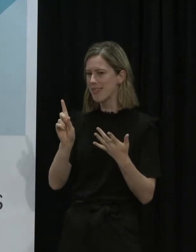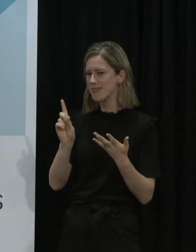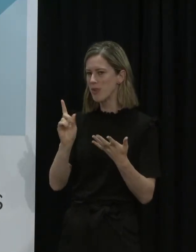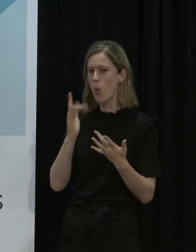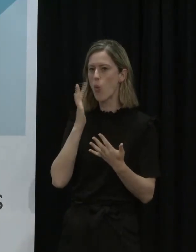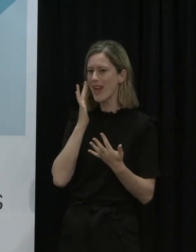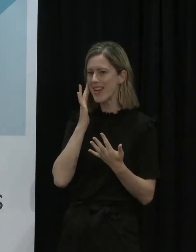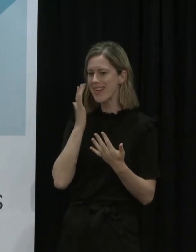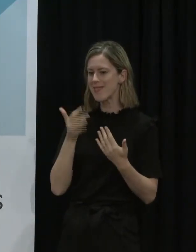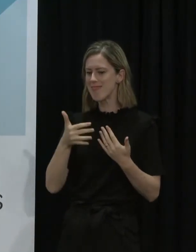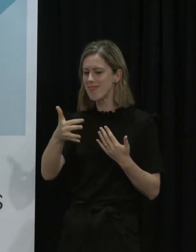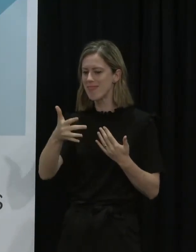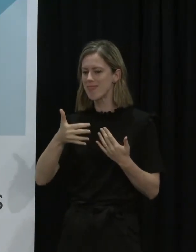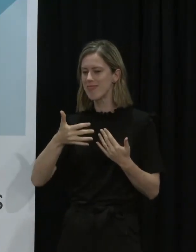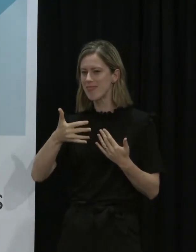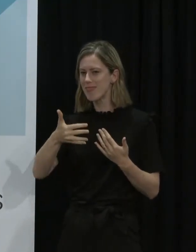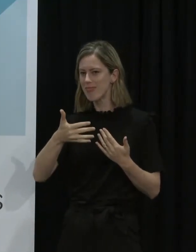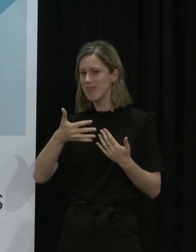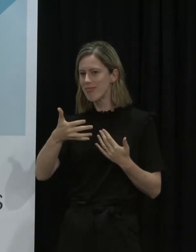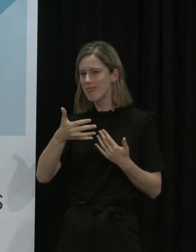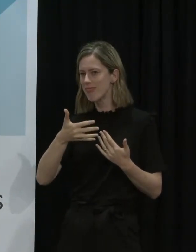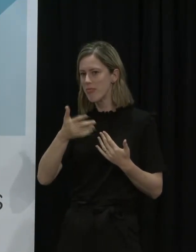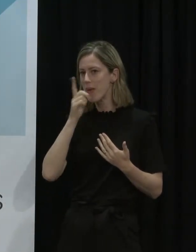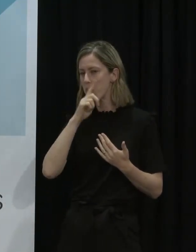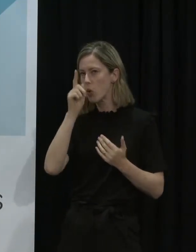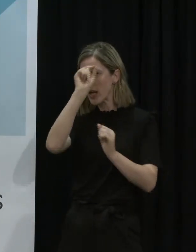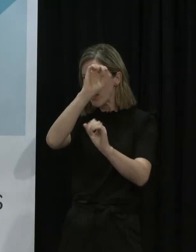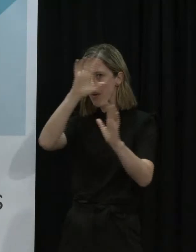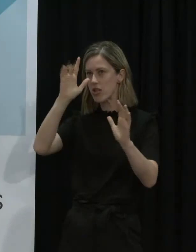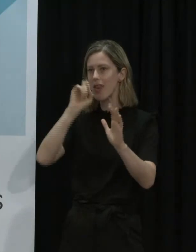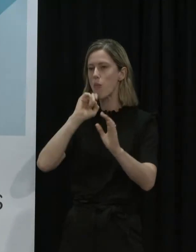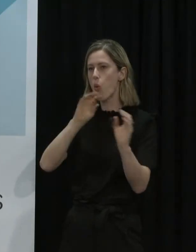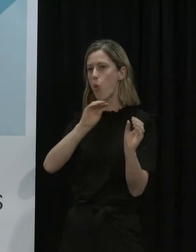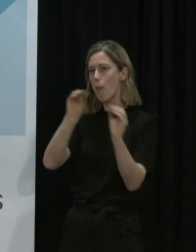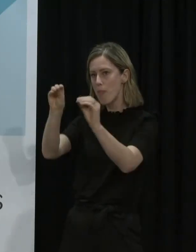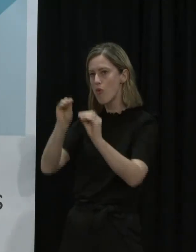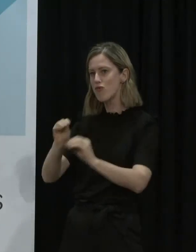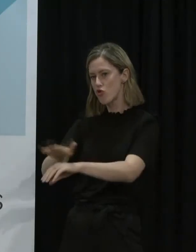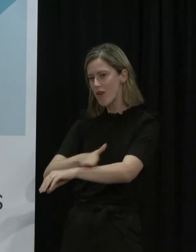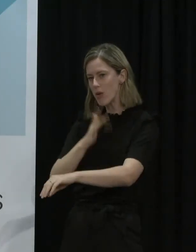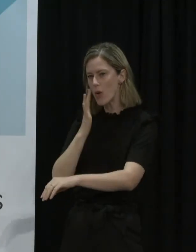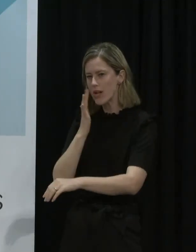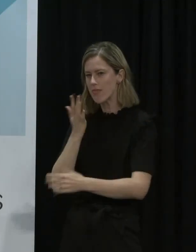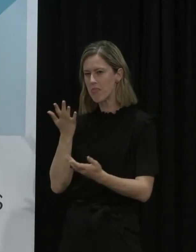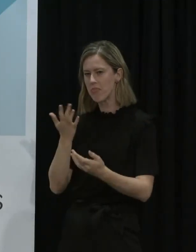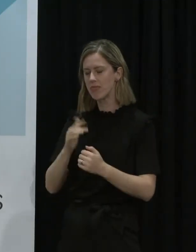cautious. Did you that. What I'm